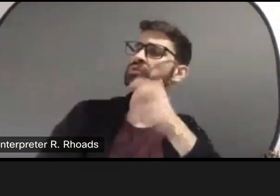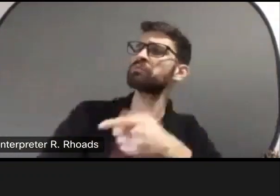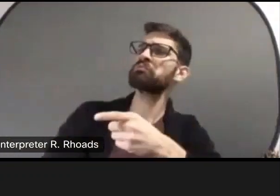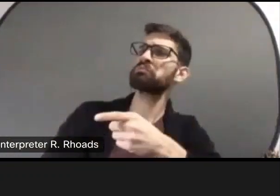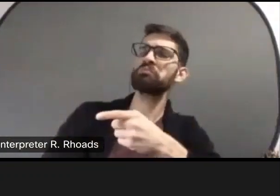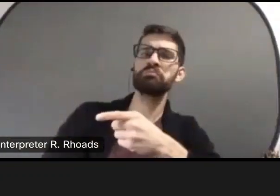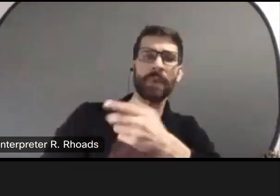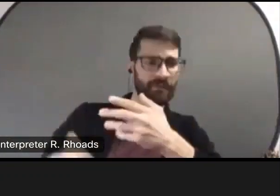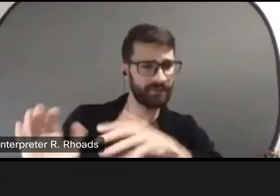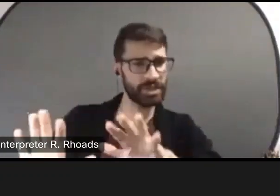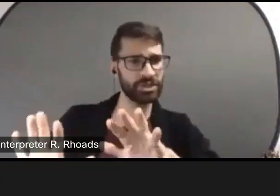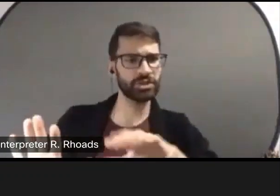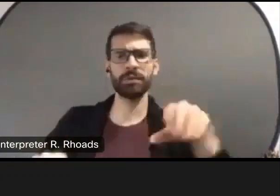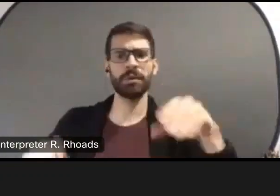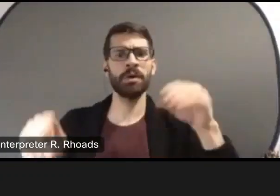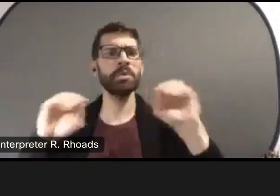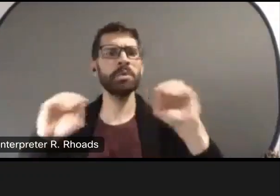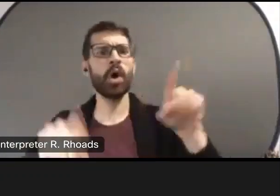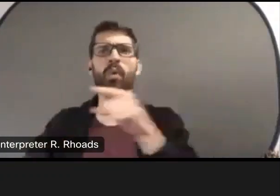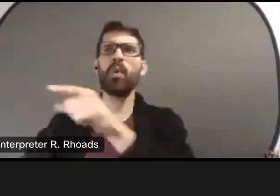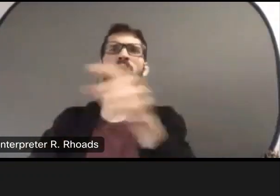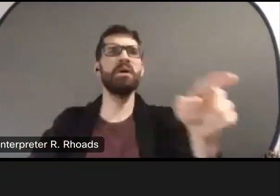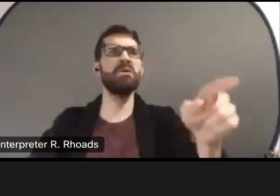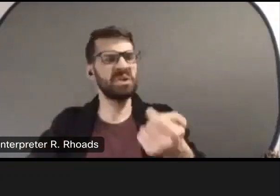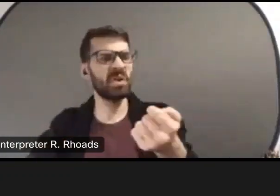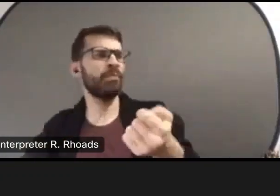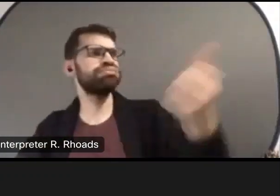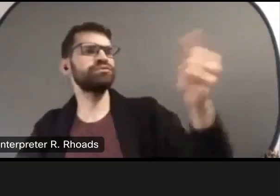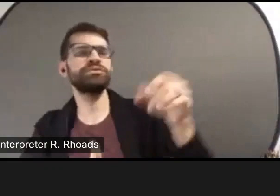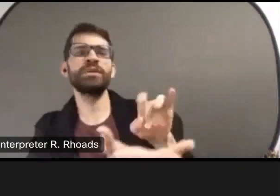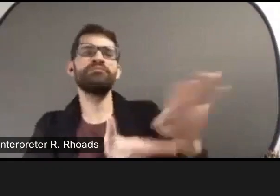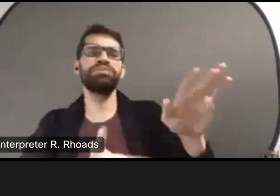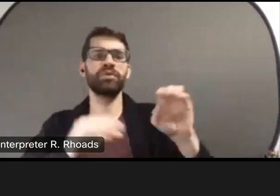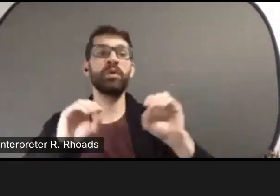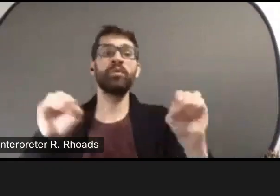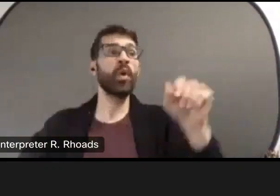no one has been ... removed from the meeting and no one has been denied their opportunity to speak.